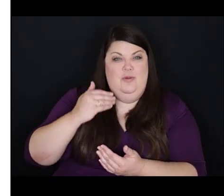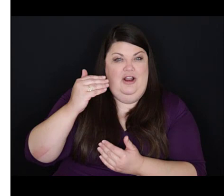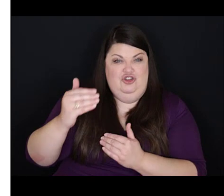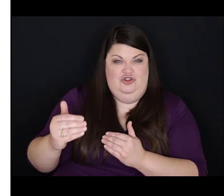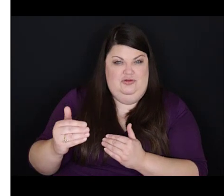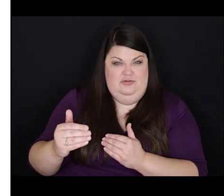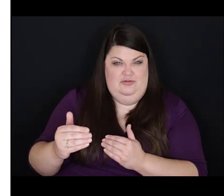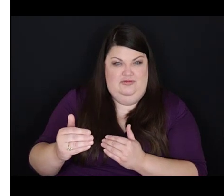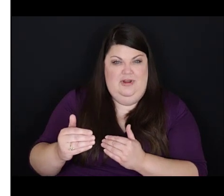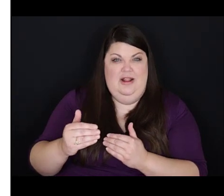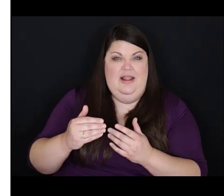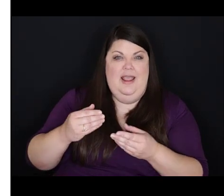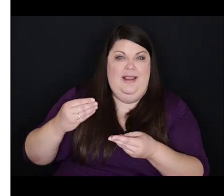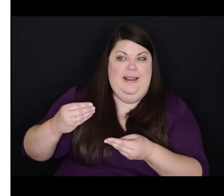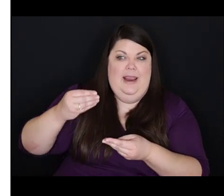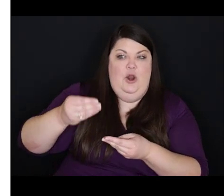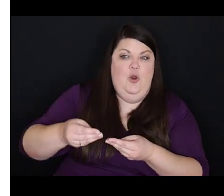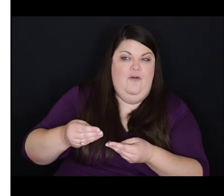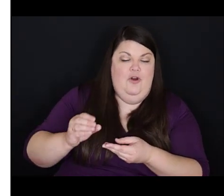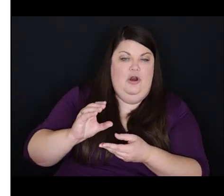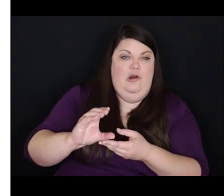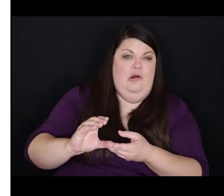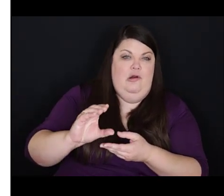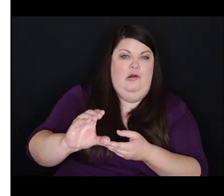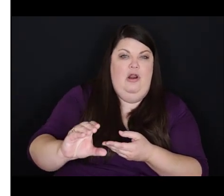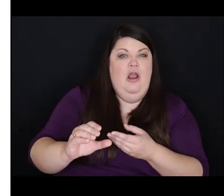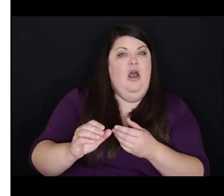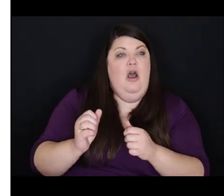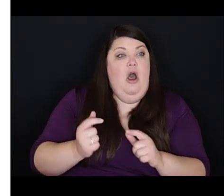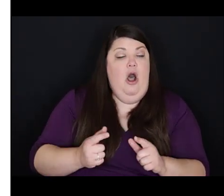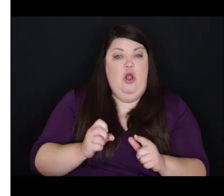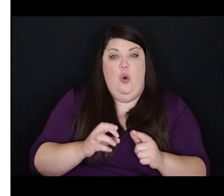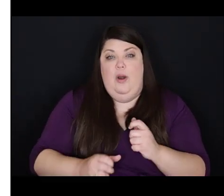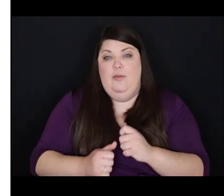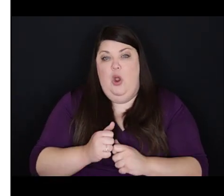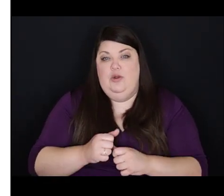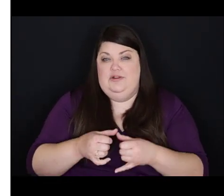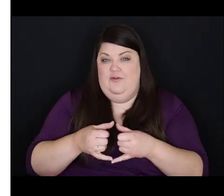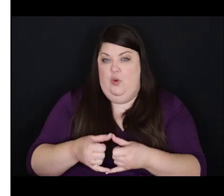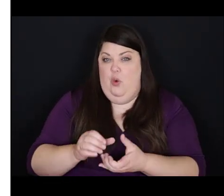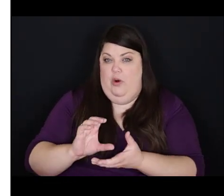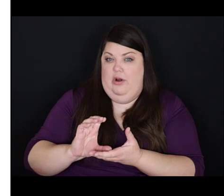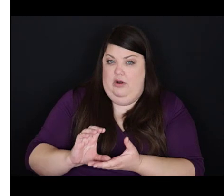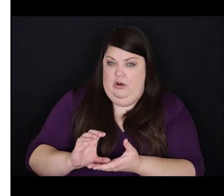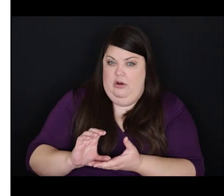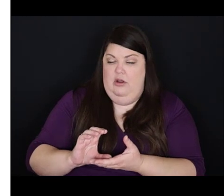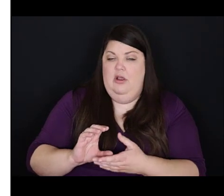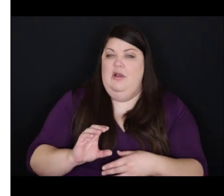carryover of the full or most of its award, so it can make the necessary adjustments at